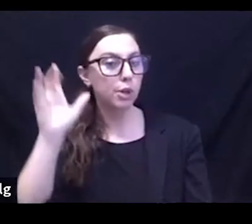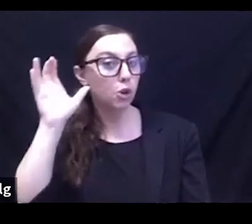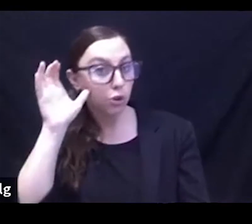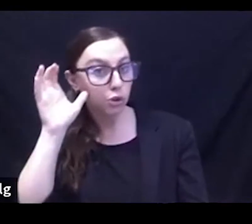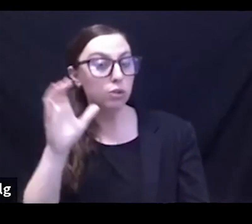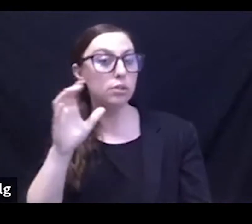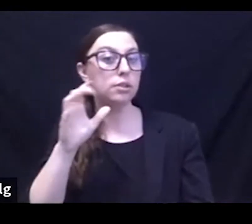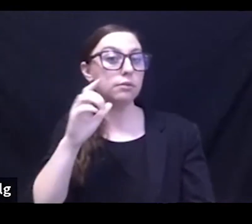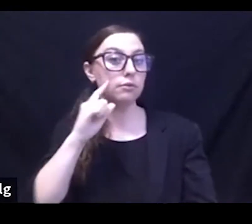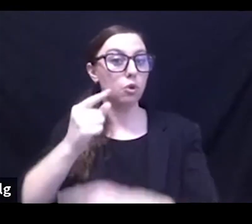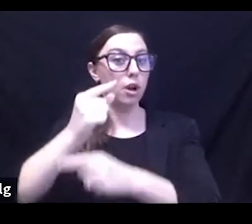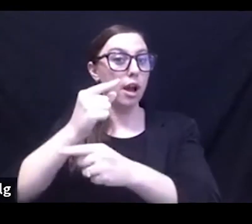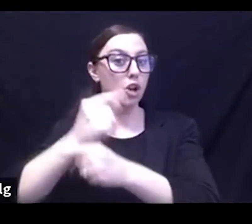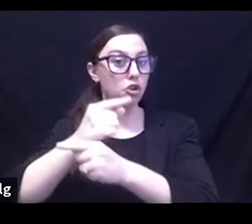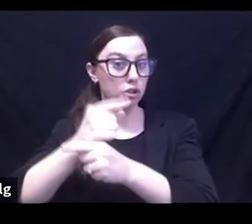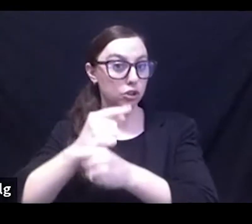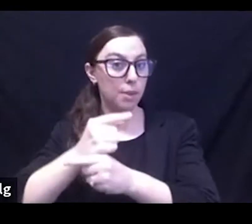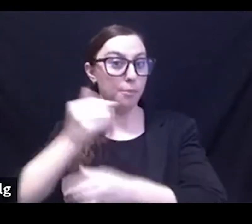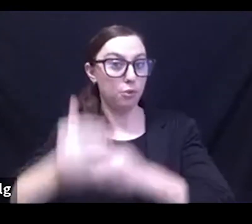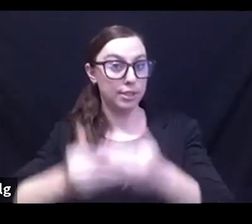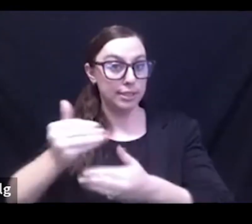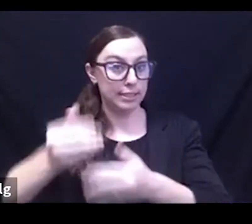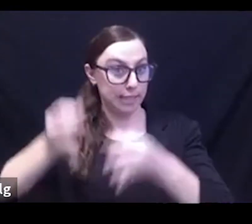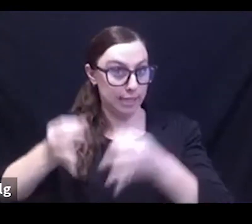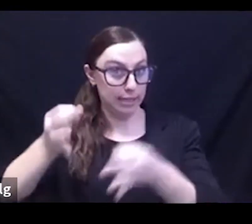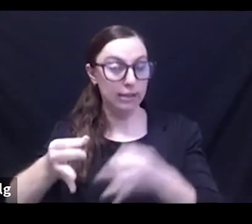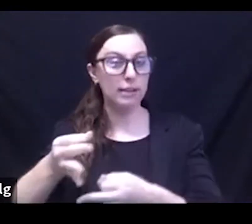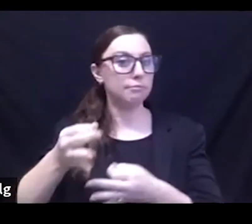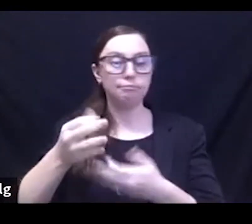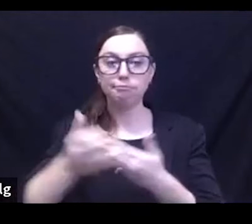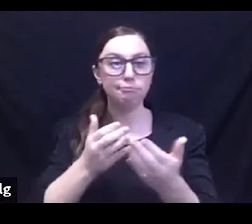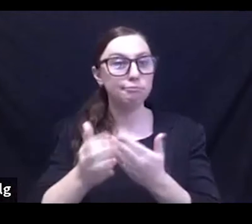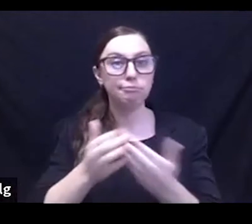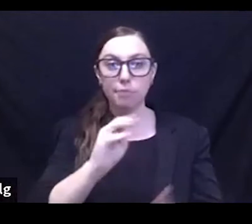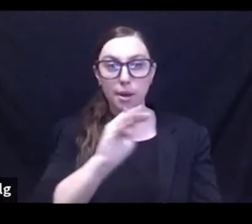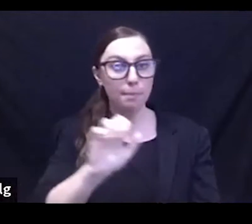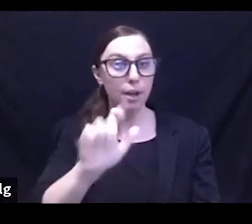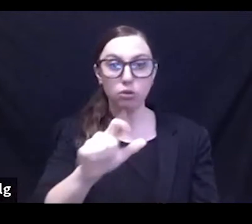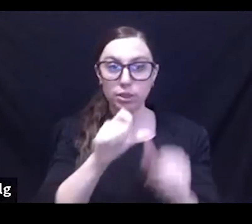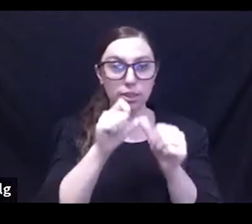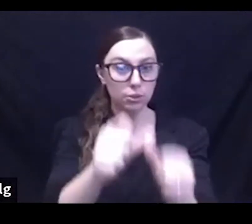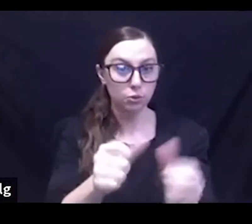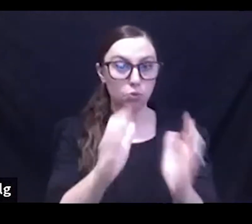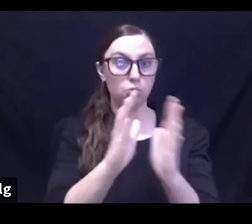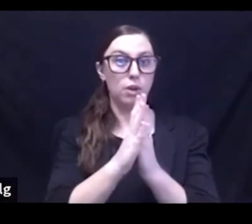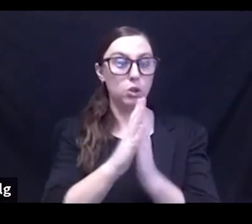guardianship proceeding, despite Michael's continuous requests to be heard.